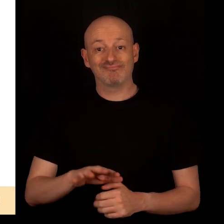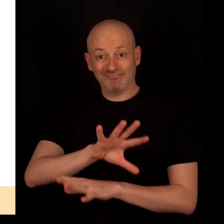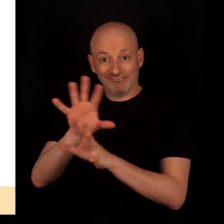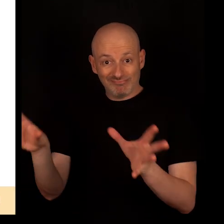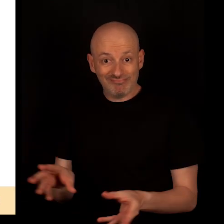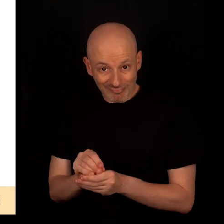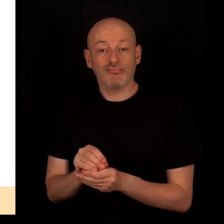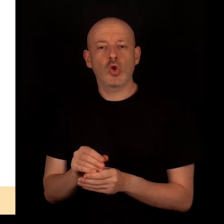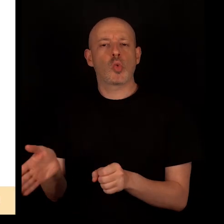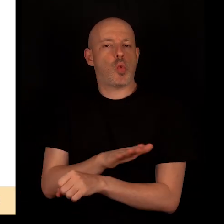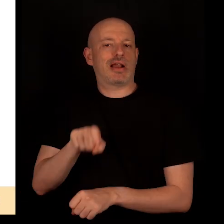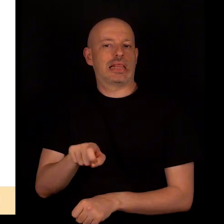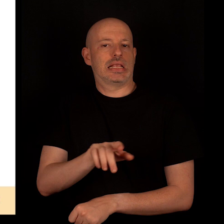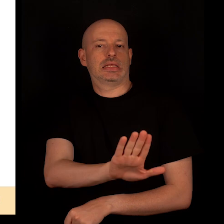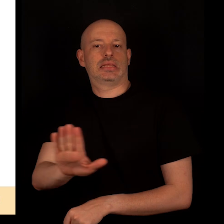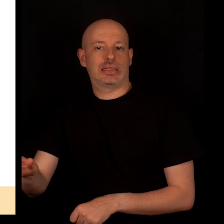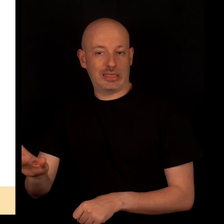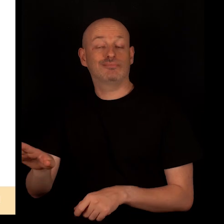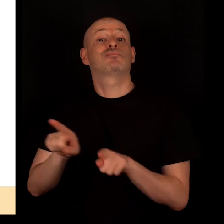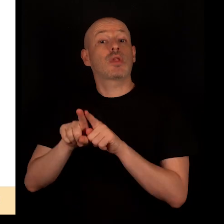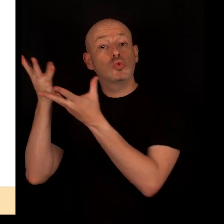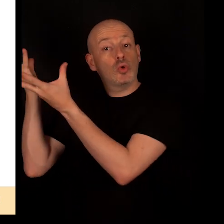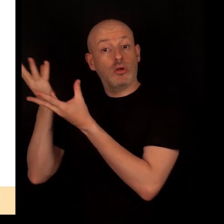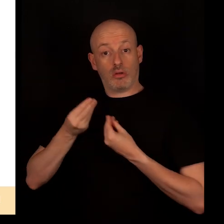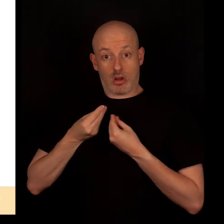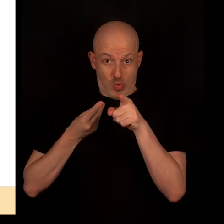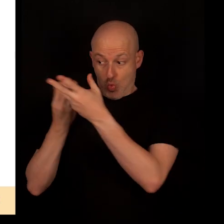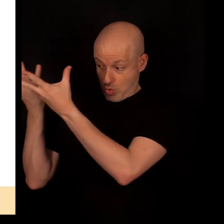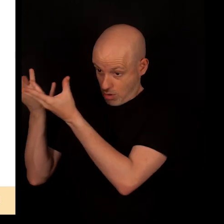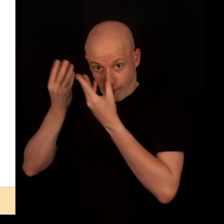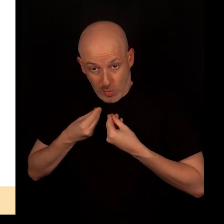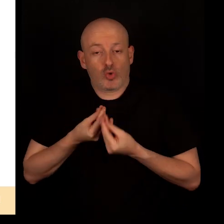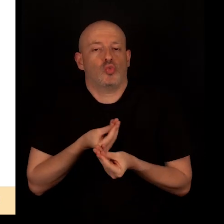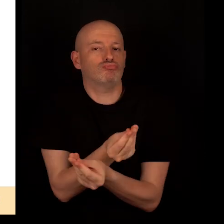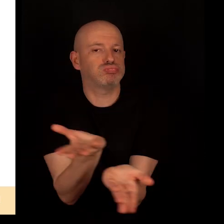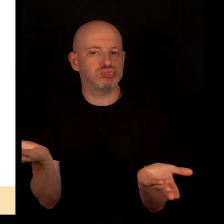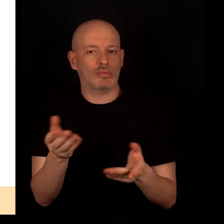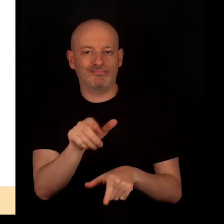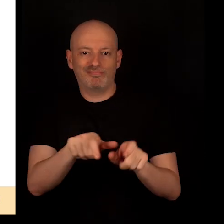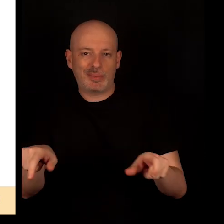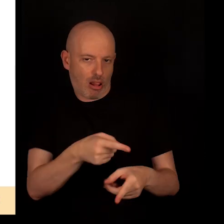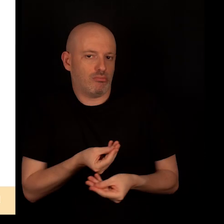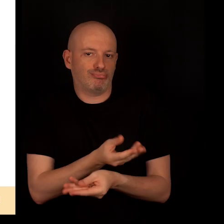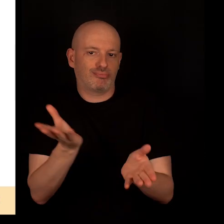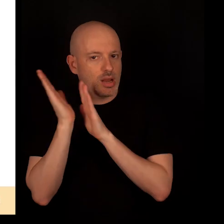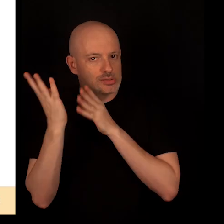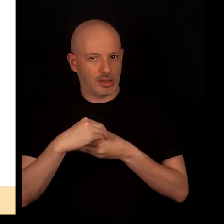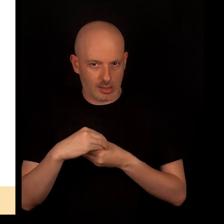All these top-ups are to cover needs of the residents and they should be communicated by you to them.